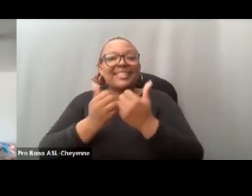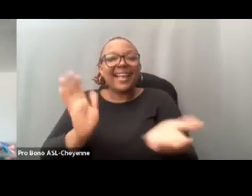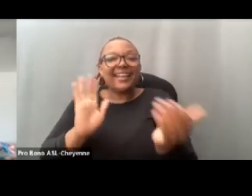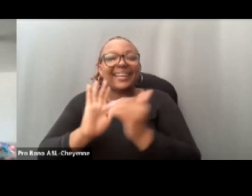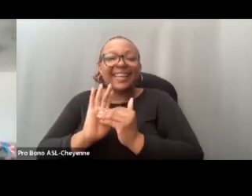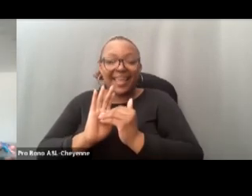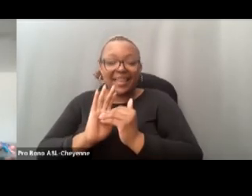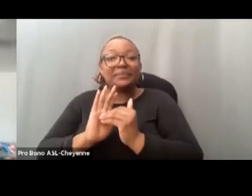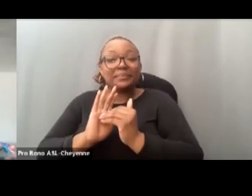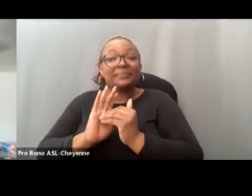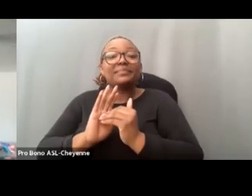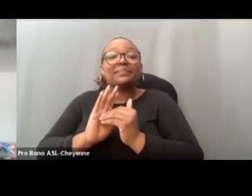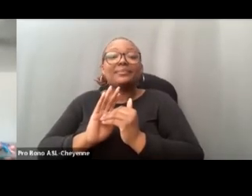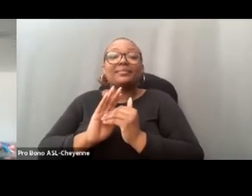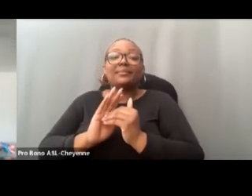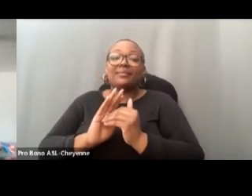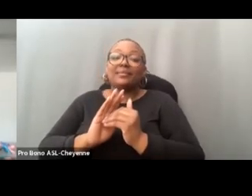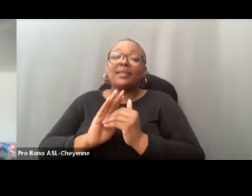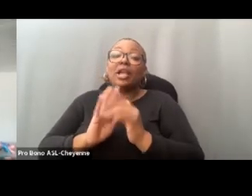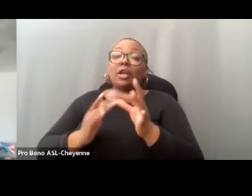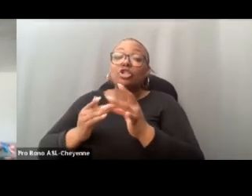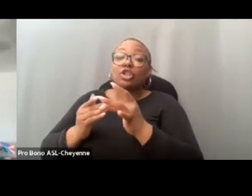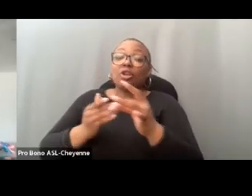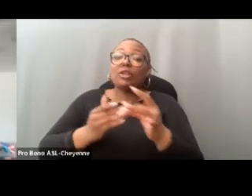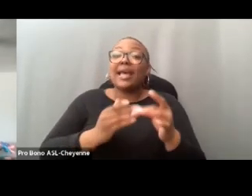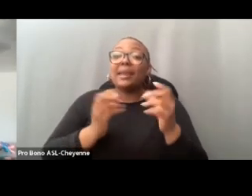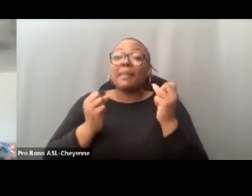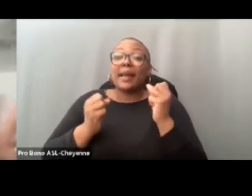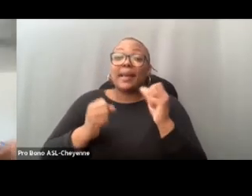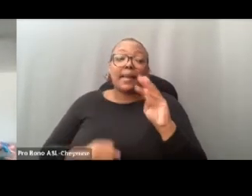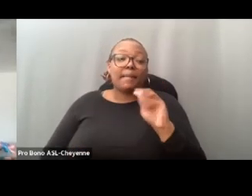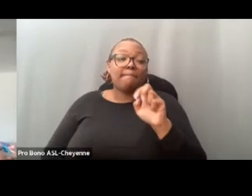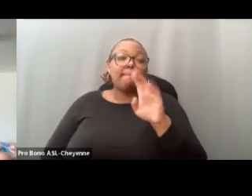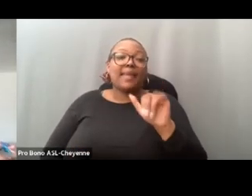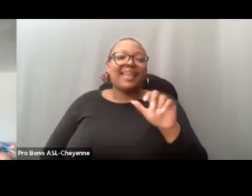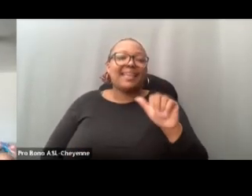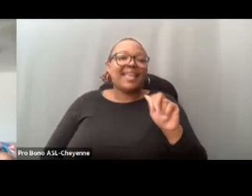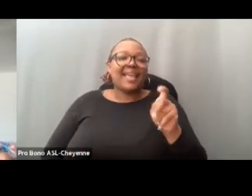And so led by Manny Ansar, we organized,